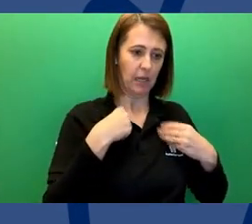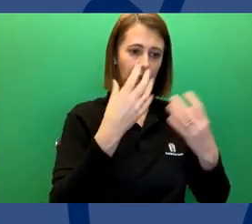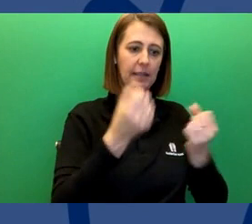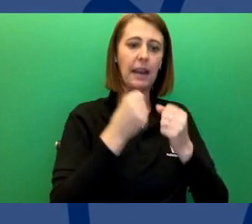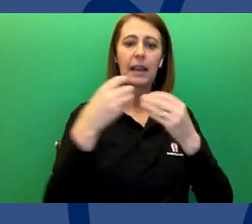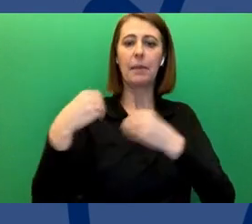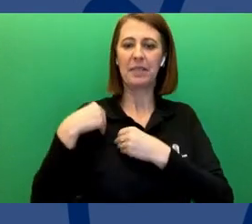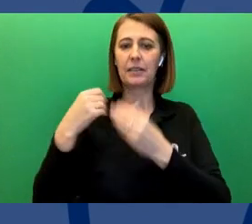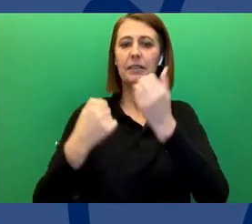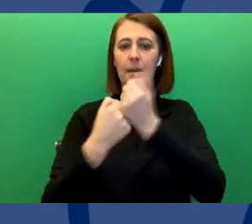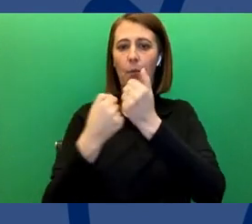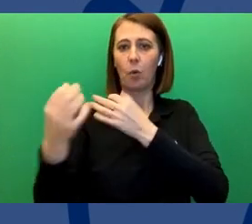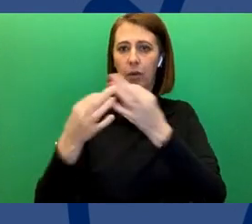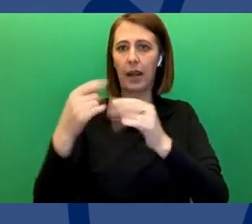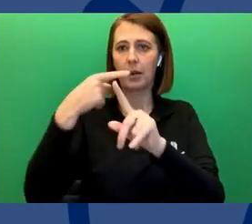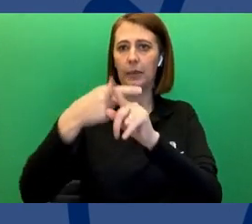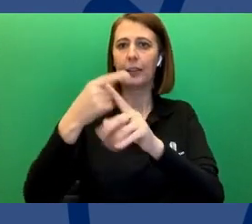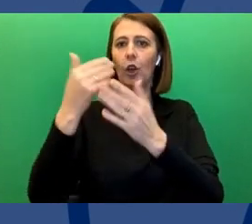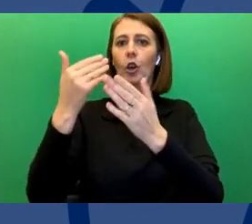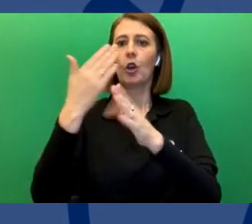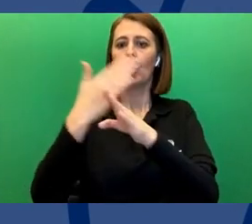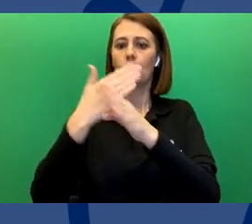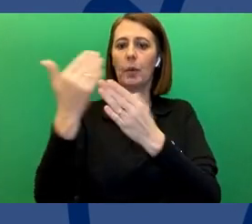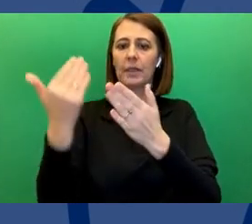and Jobsaver payment. What advice do we have for them?